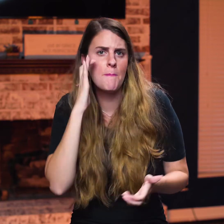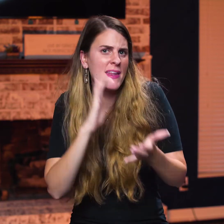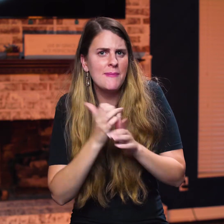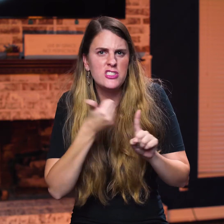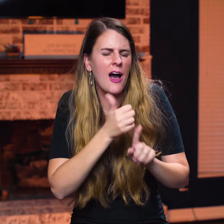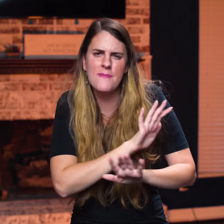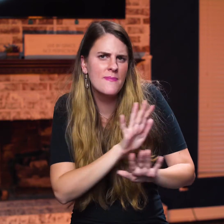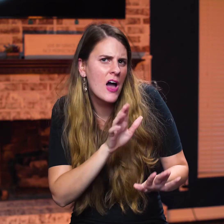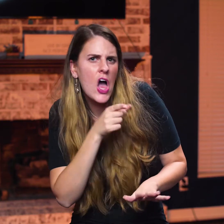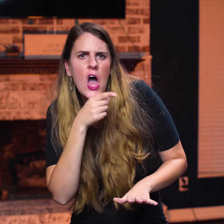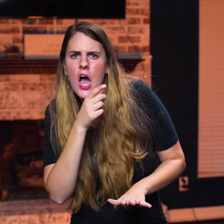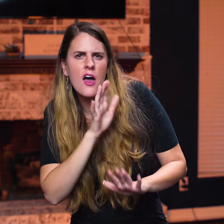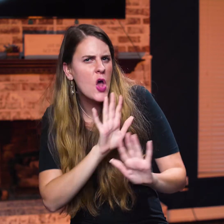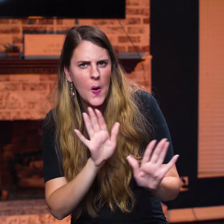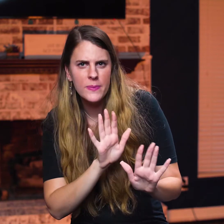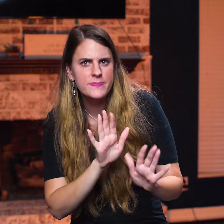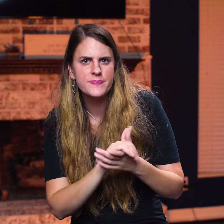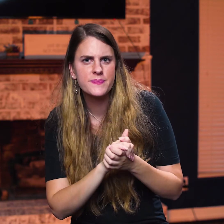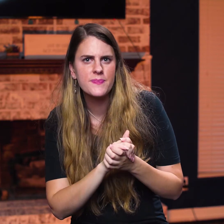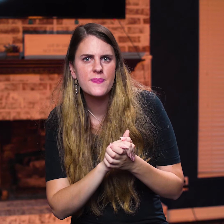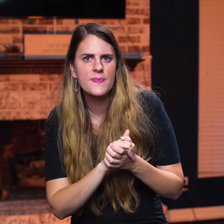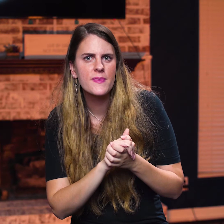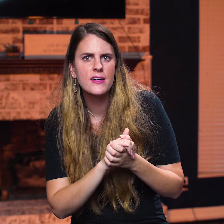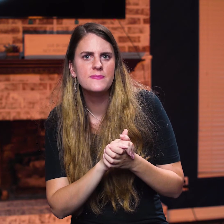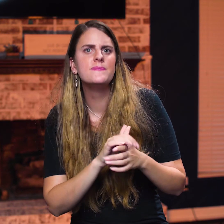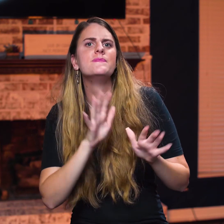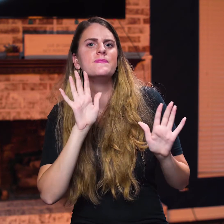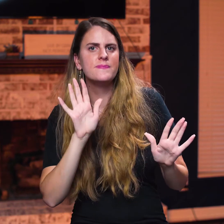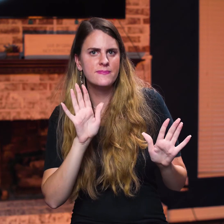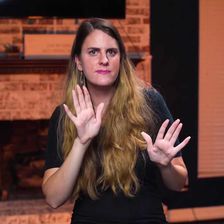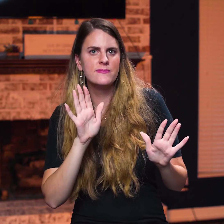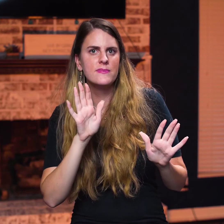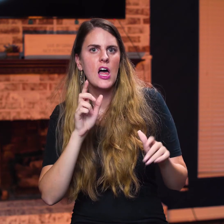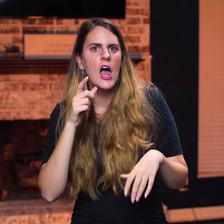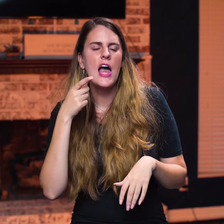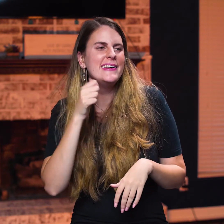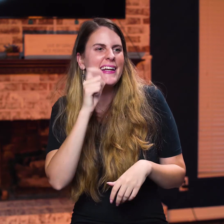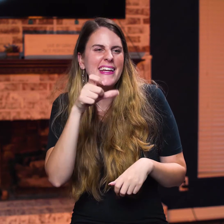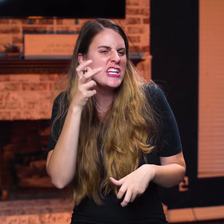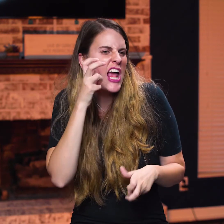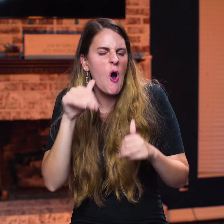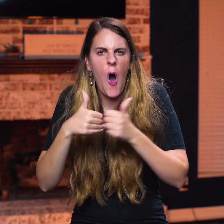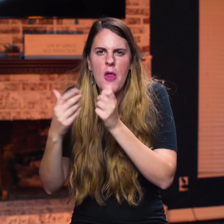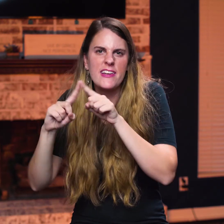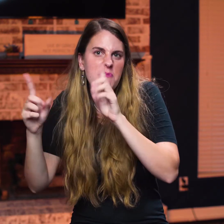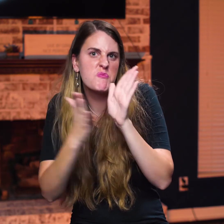Believe in yourself! You may be the least in your family,